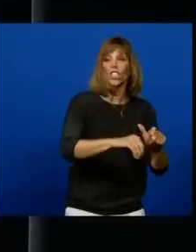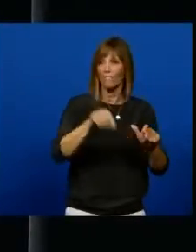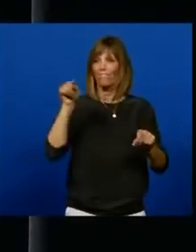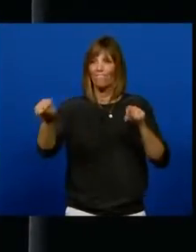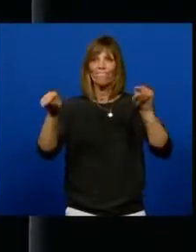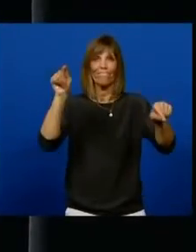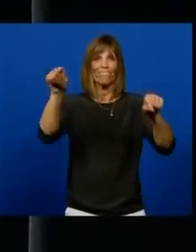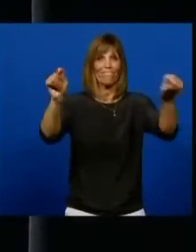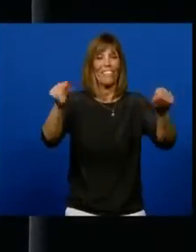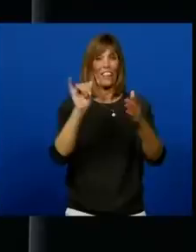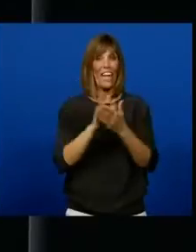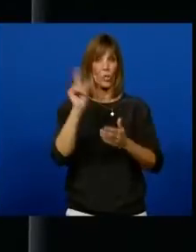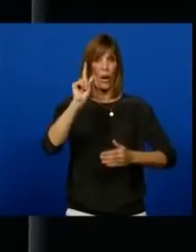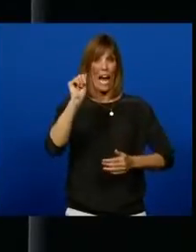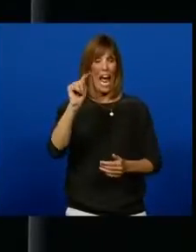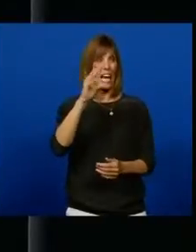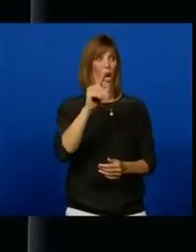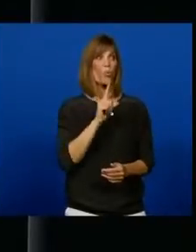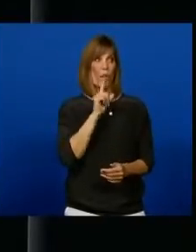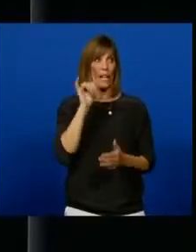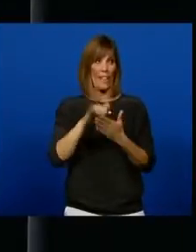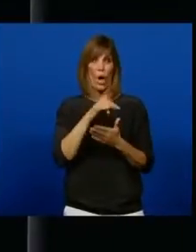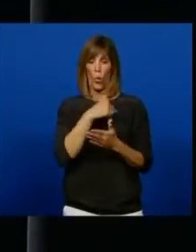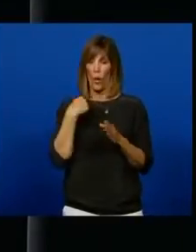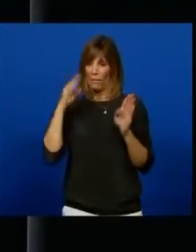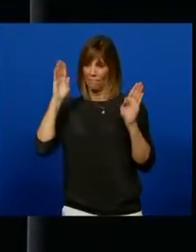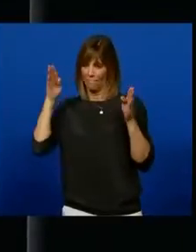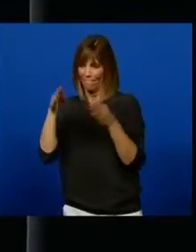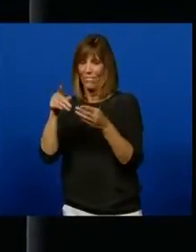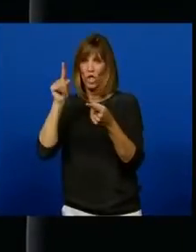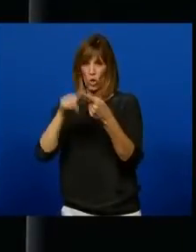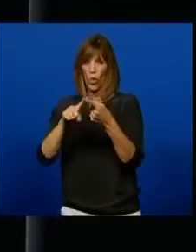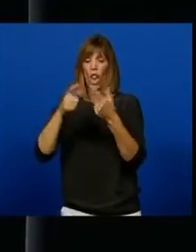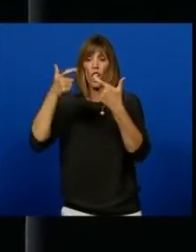ARE. AND WE HAVE BEEN ABLE TO TRACE THEM BACK TO LARGE GATHERINGS, SOCIAL GATHERINGS AND WITHIN THE POPULATION OF 18-19 TO 24-YEAR-OLDS. ALOT OF TIMES,